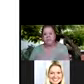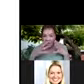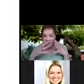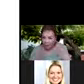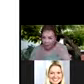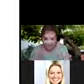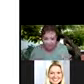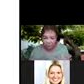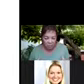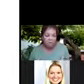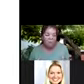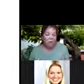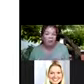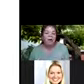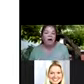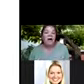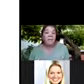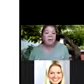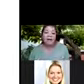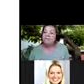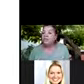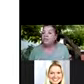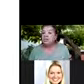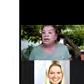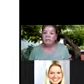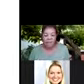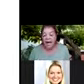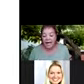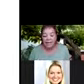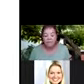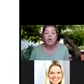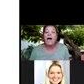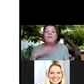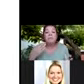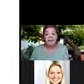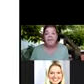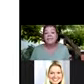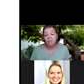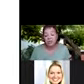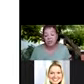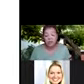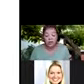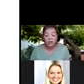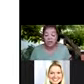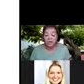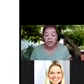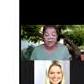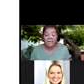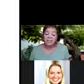Because I can remember the conversations that we've had. And so I am paying attention to the client